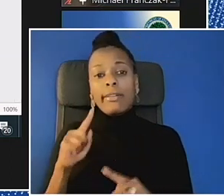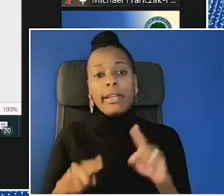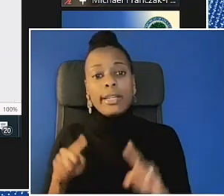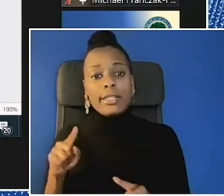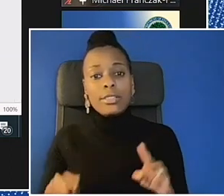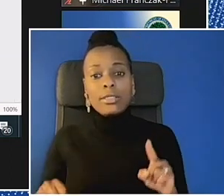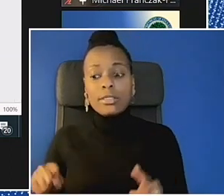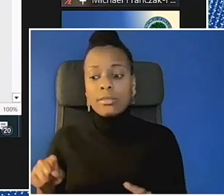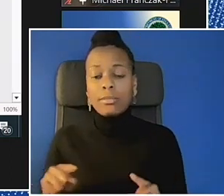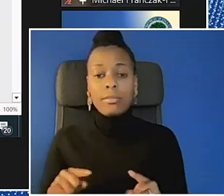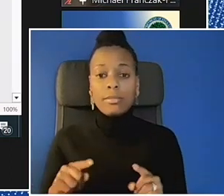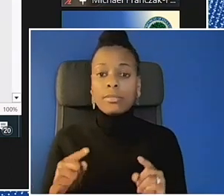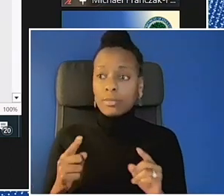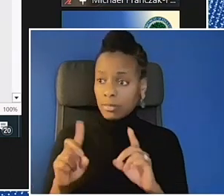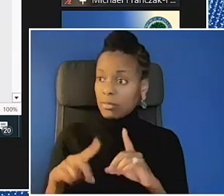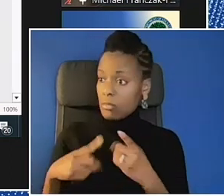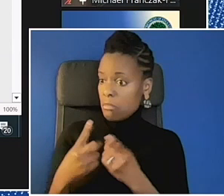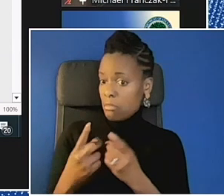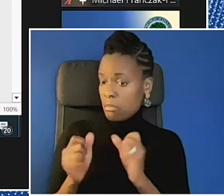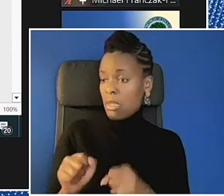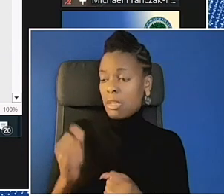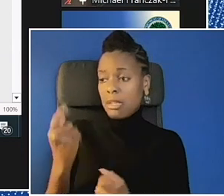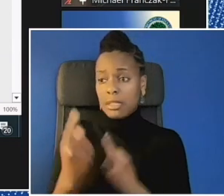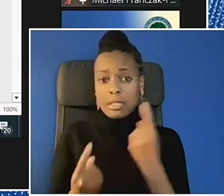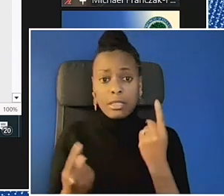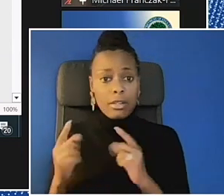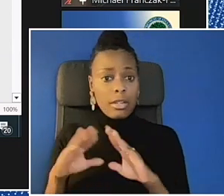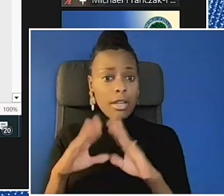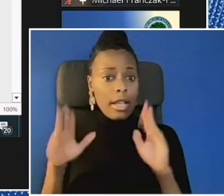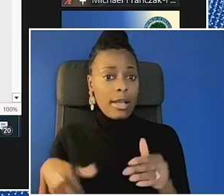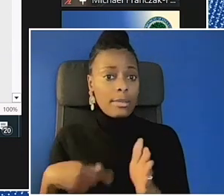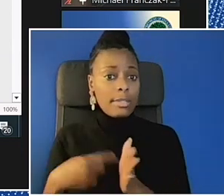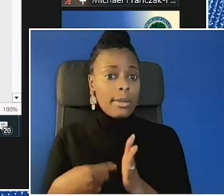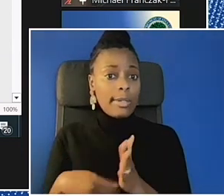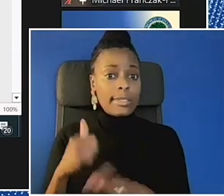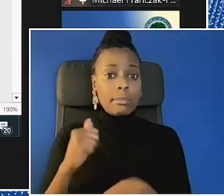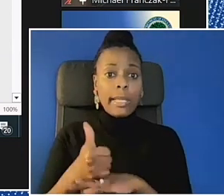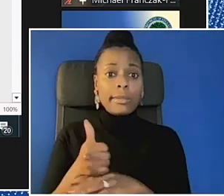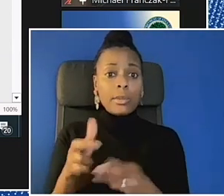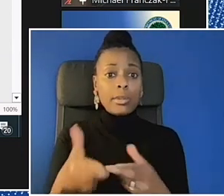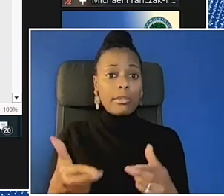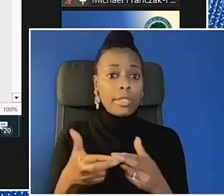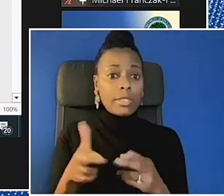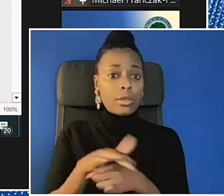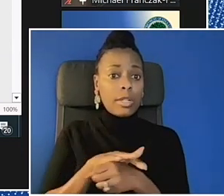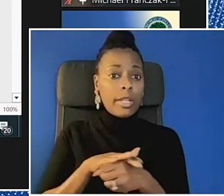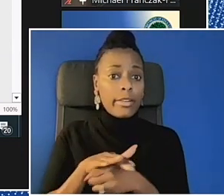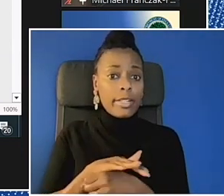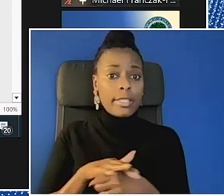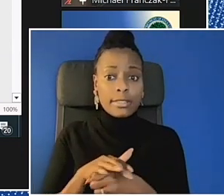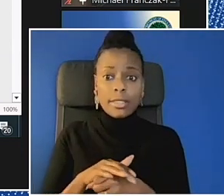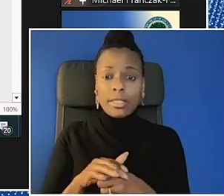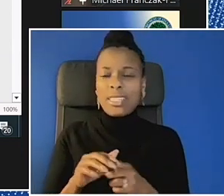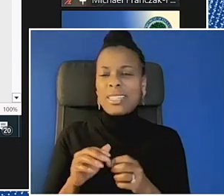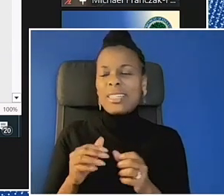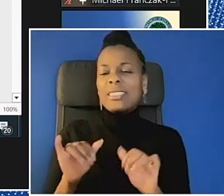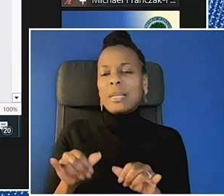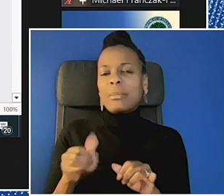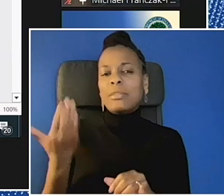precludes the Department from considering housing costs based on regional areas. And as before, we think it's better to keep the factor broad to maintain